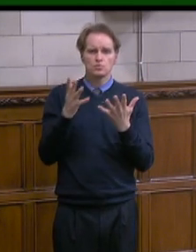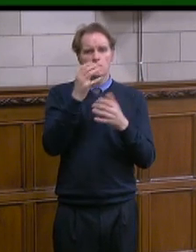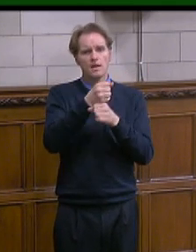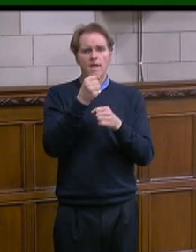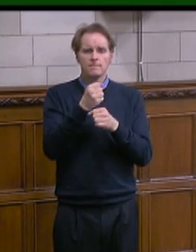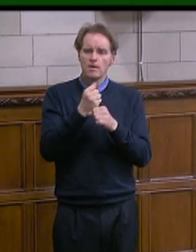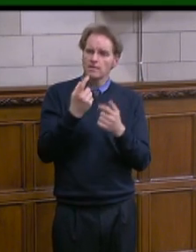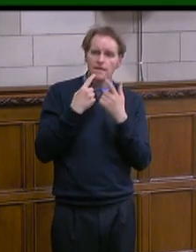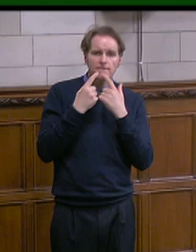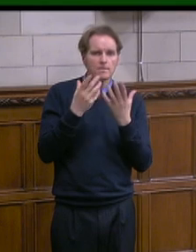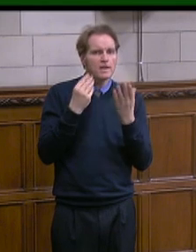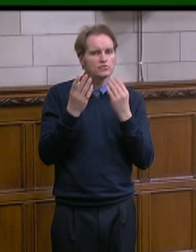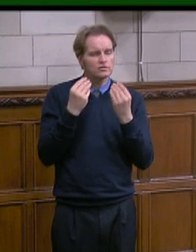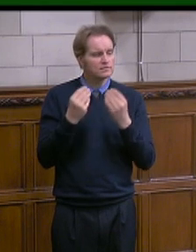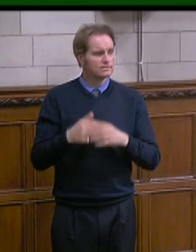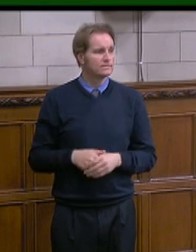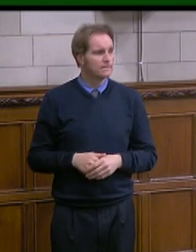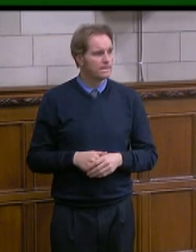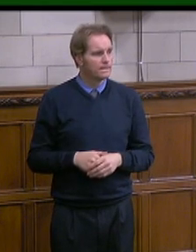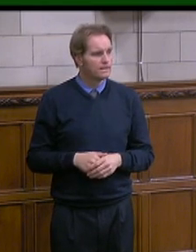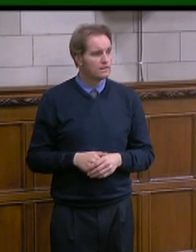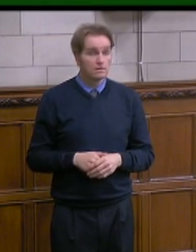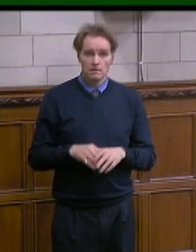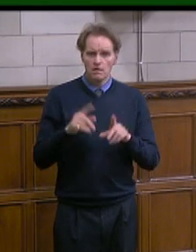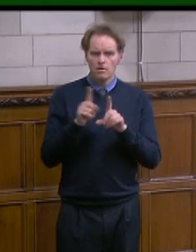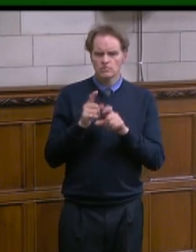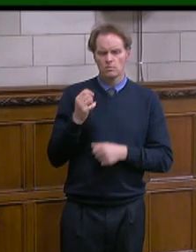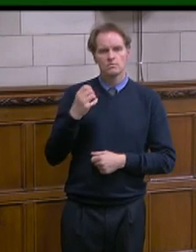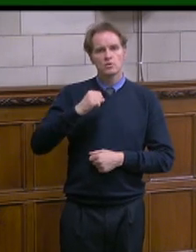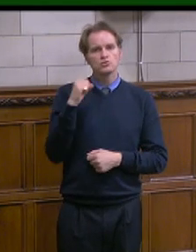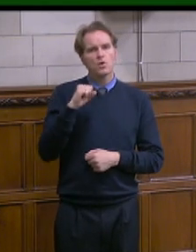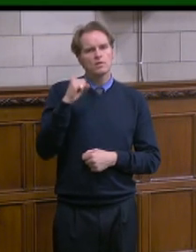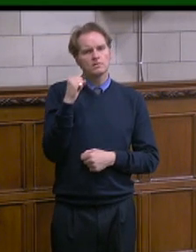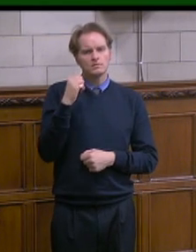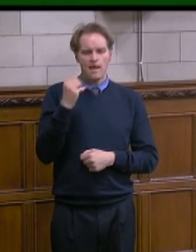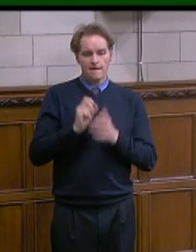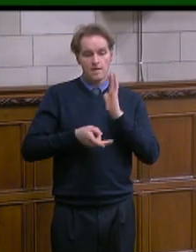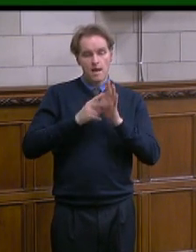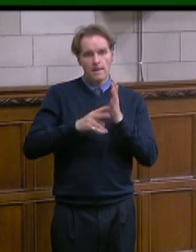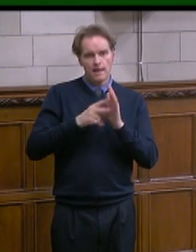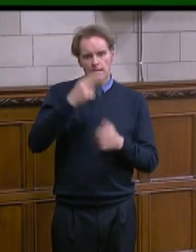The Scottish Government also have a plan for primary schools, called the 1+2 language plan,